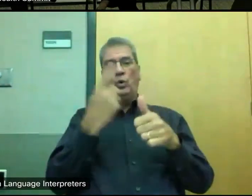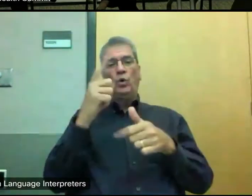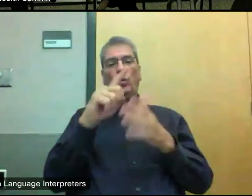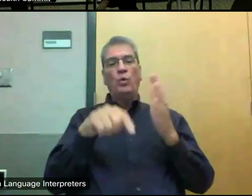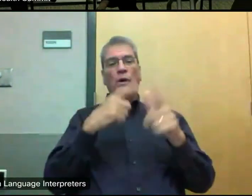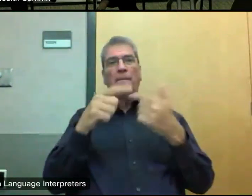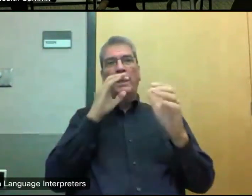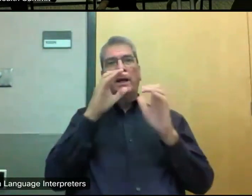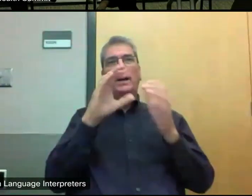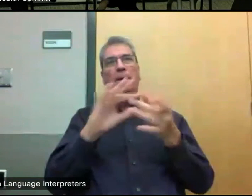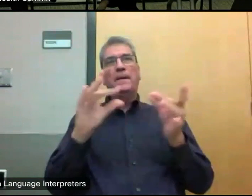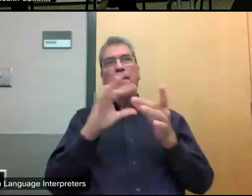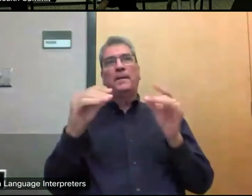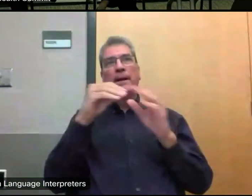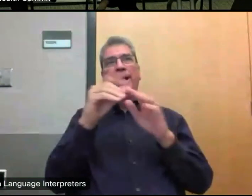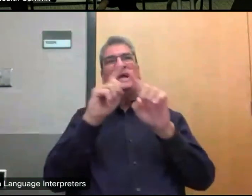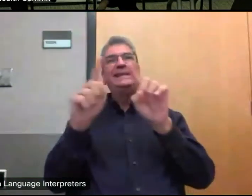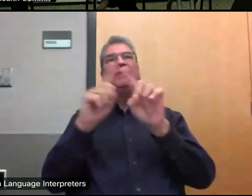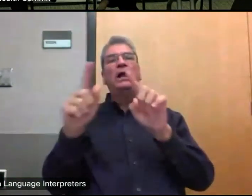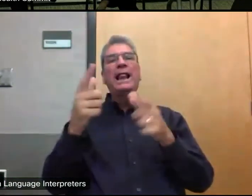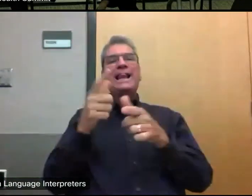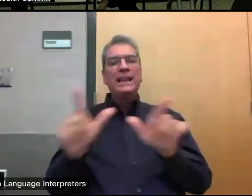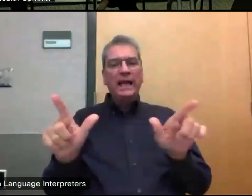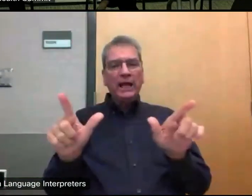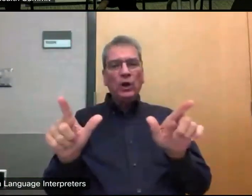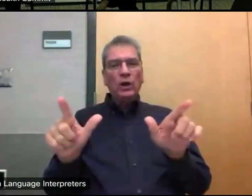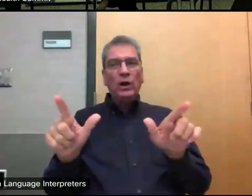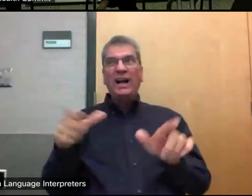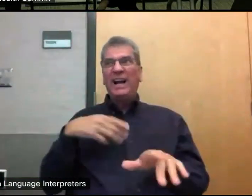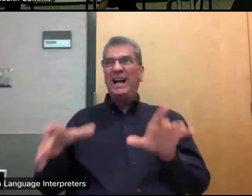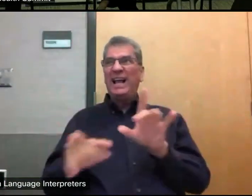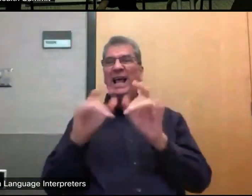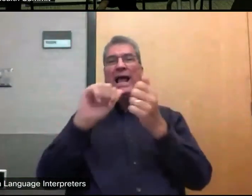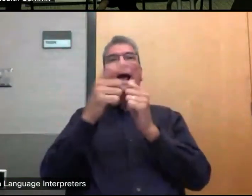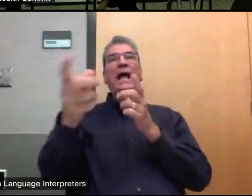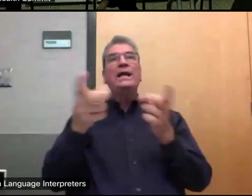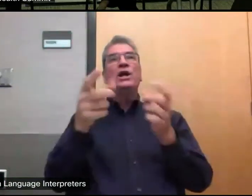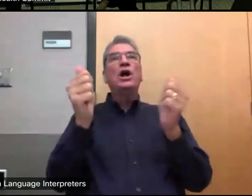messages in different languages and let me add on to that. How do you deal with the nuances